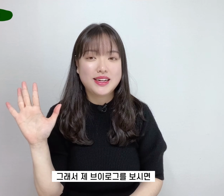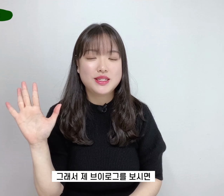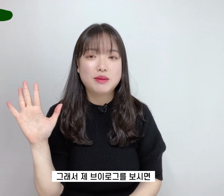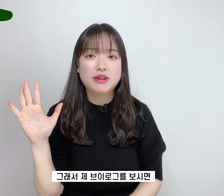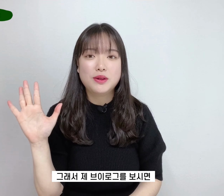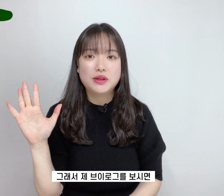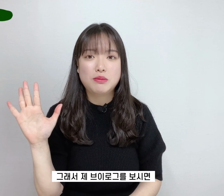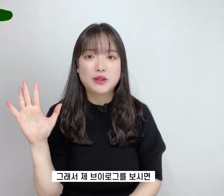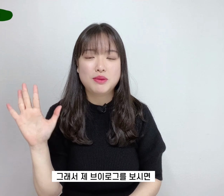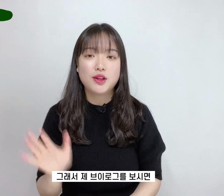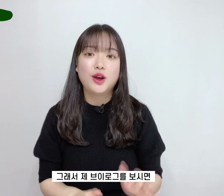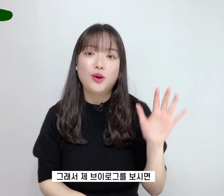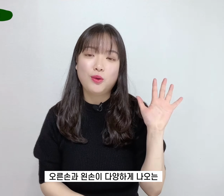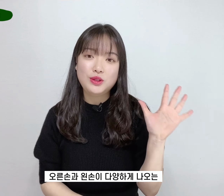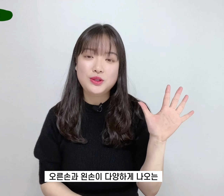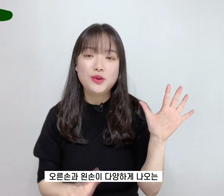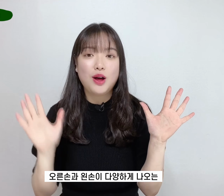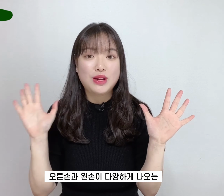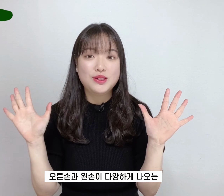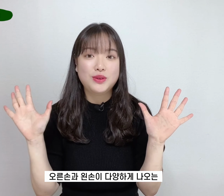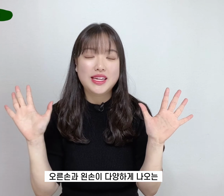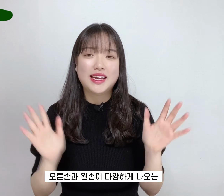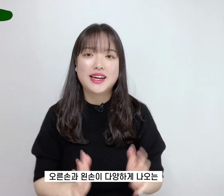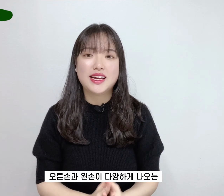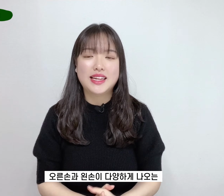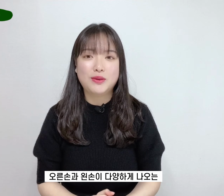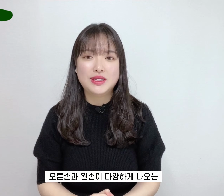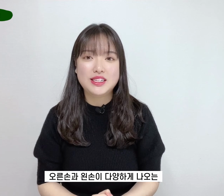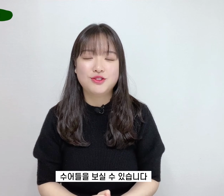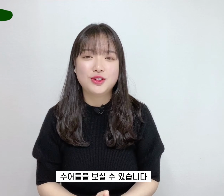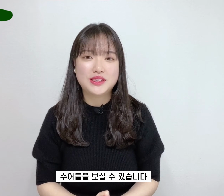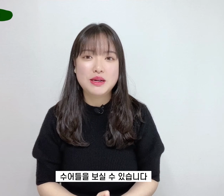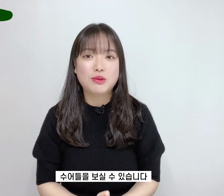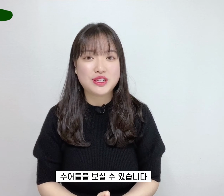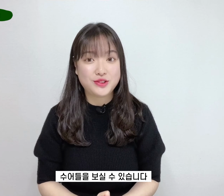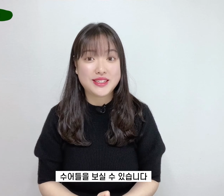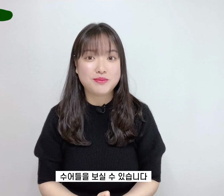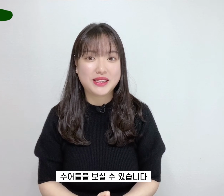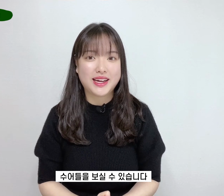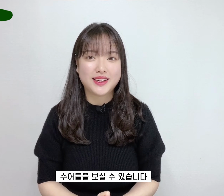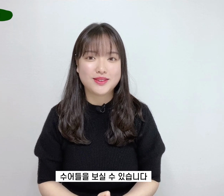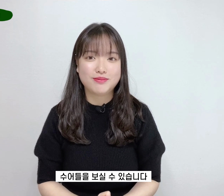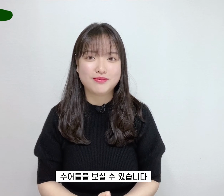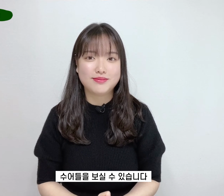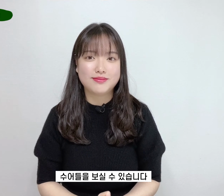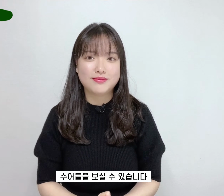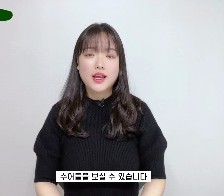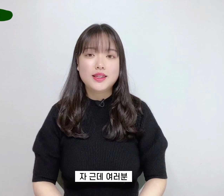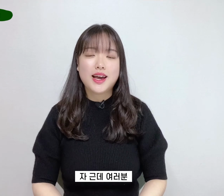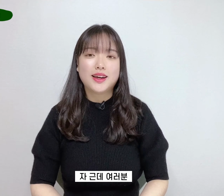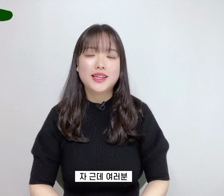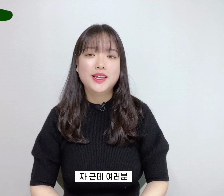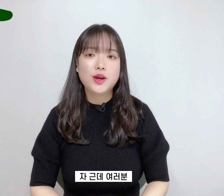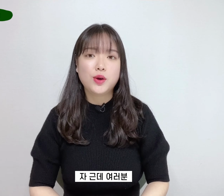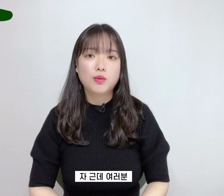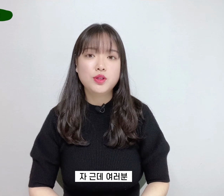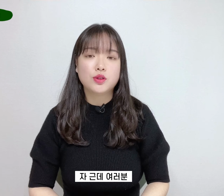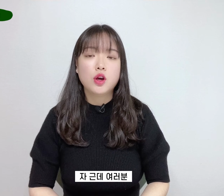So, if you look at my vlog, you can see the sign language that appears in various ways for right and left hands. Now, everyone, the dominant hand and the non-dominant hand can change